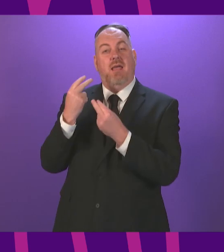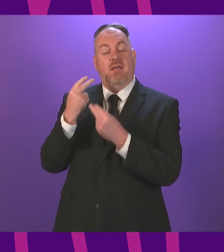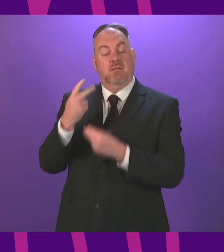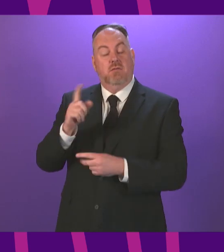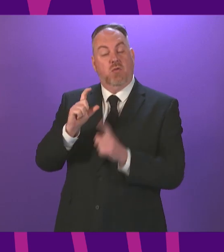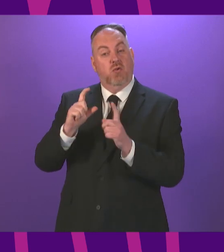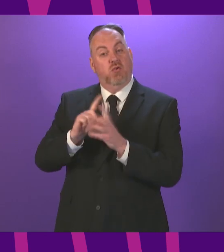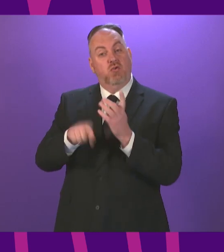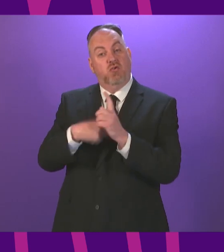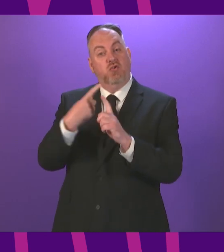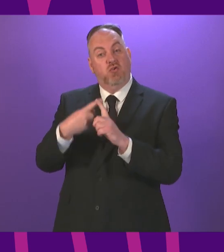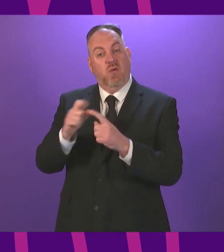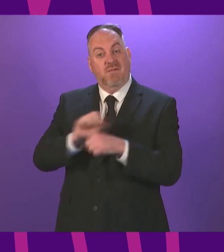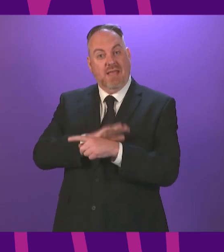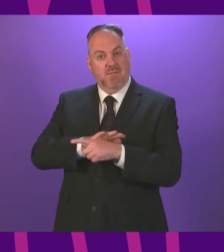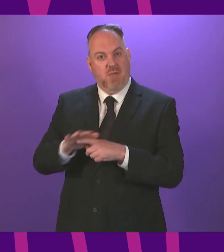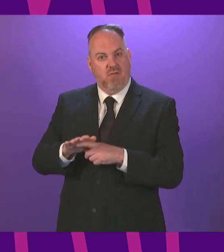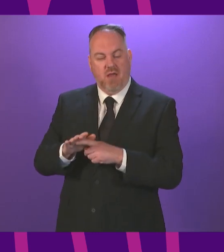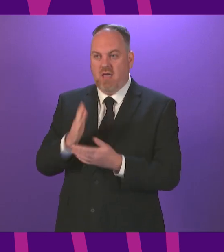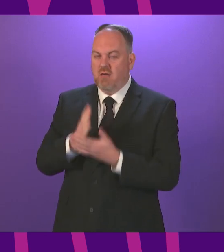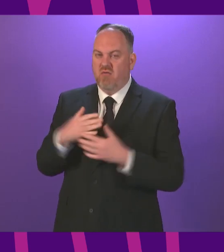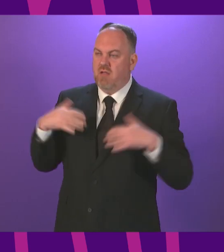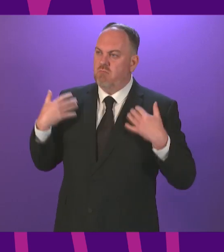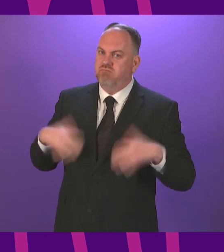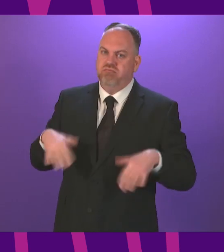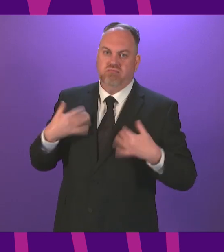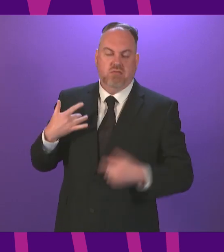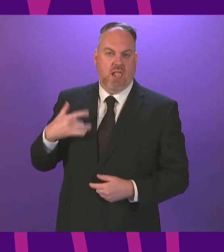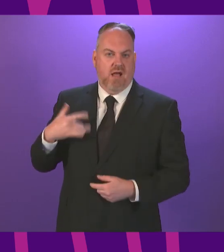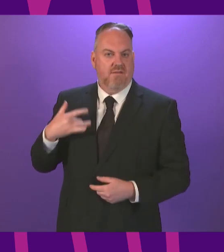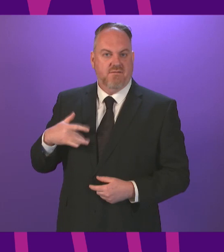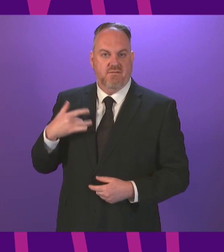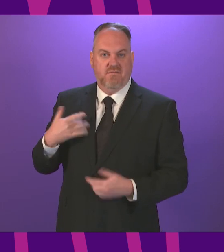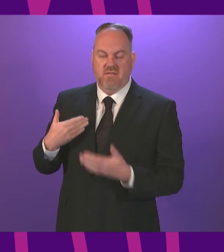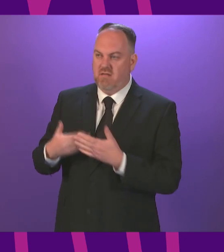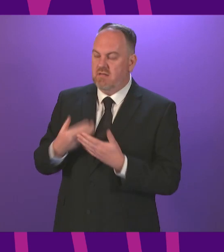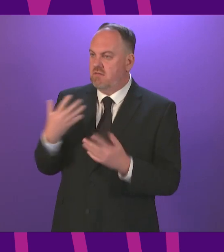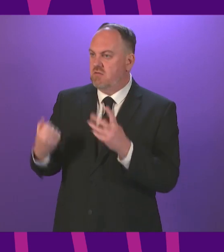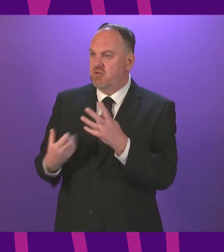had already led a life of distinction. Like so many of his generation, he endured difficulties